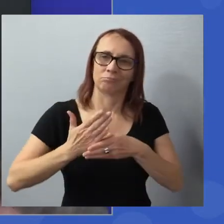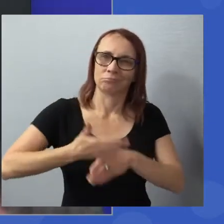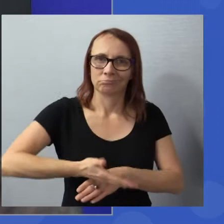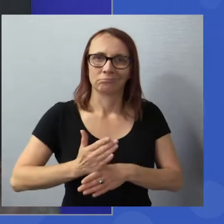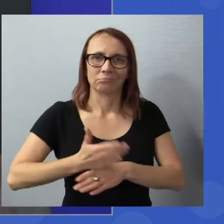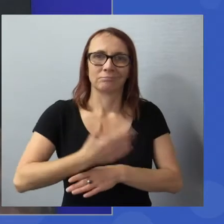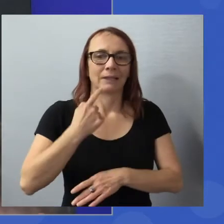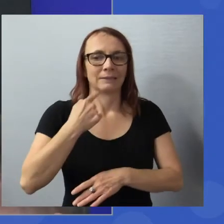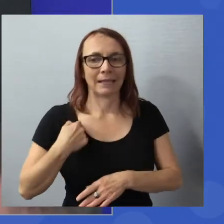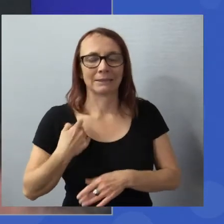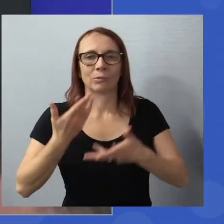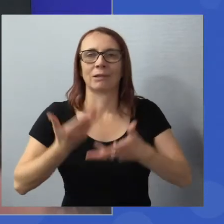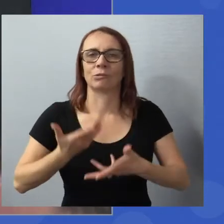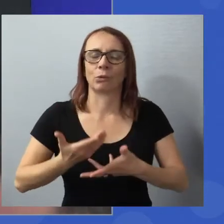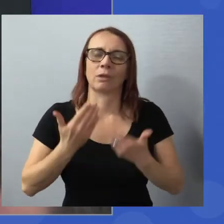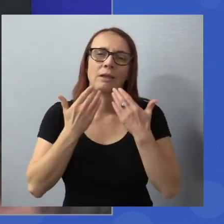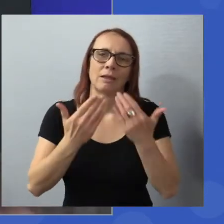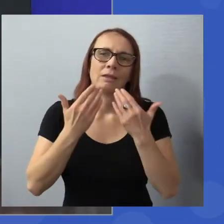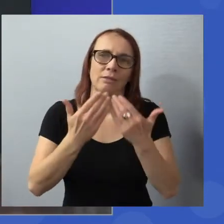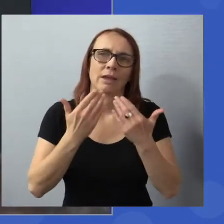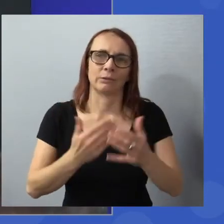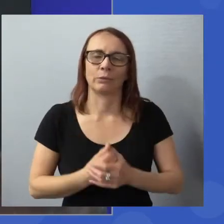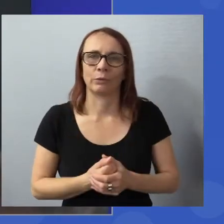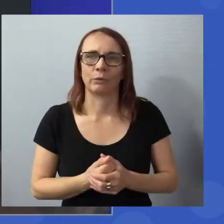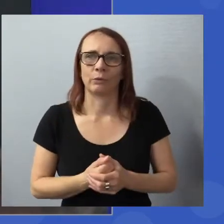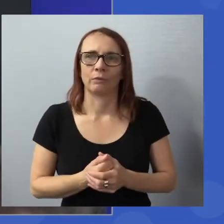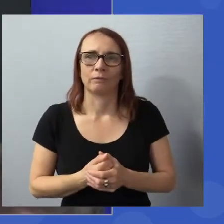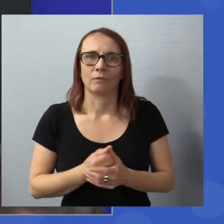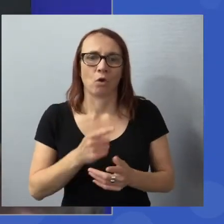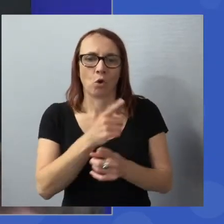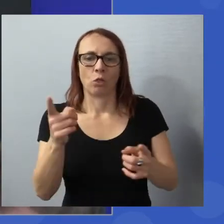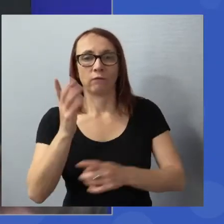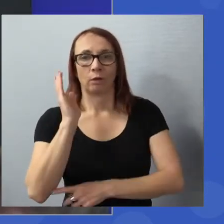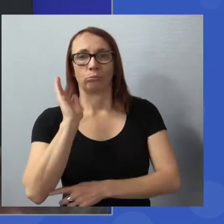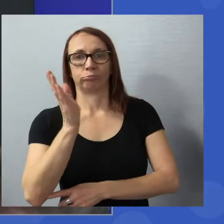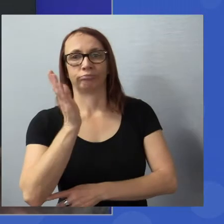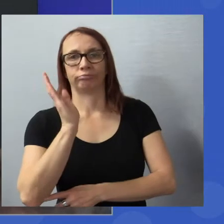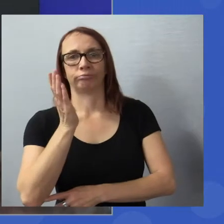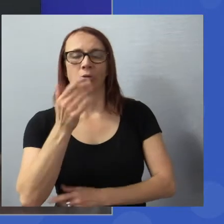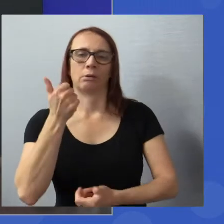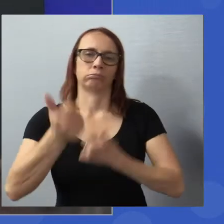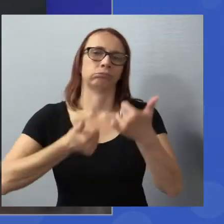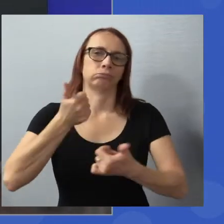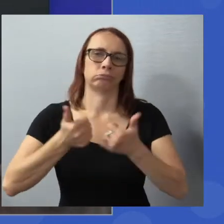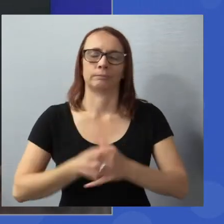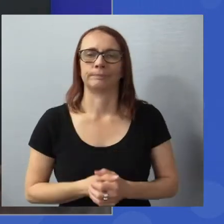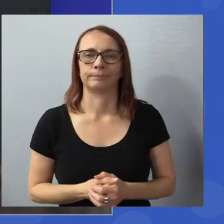yesterday in this morning and for all those that just came and did the presentations on behalf of their groups so what we're gonna do now is I